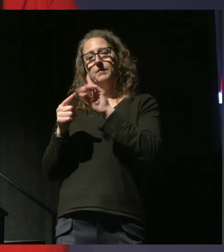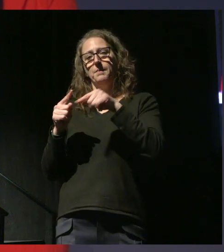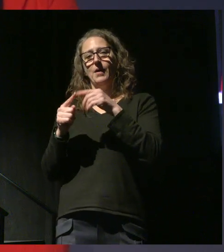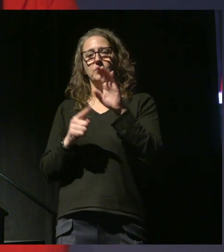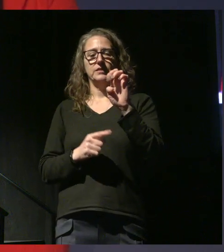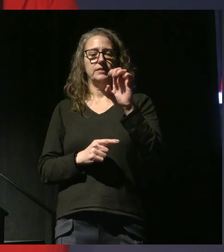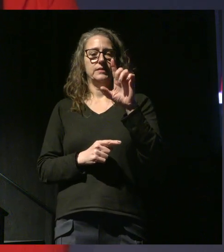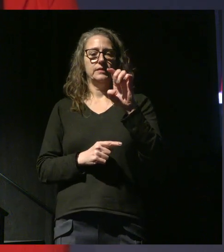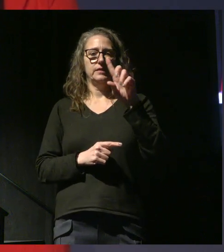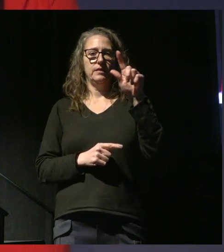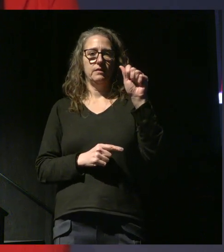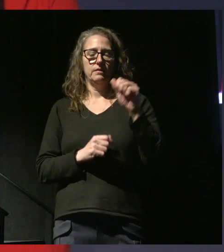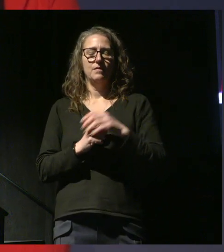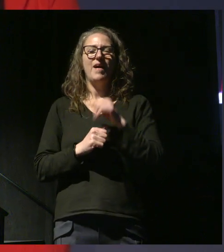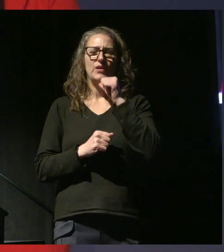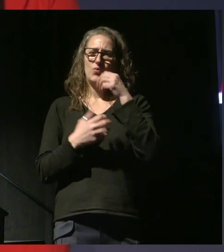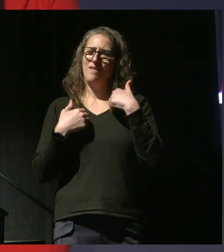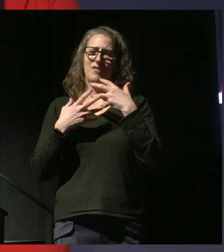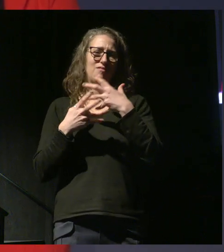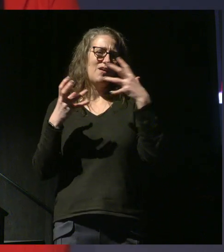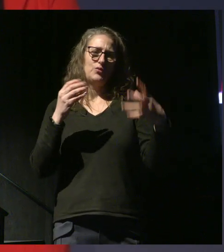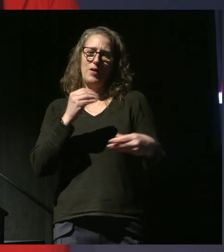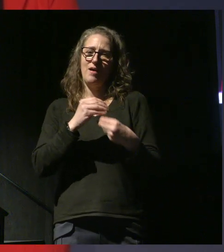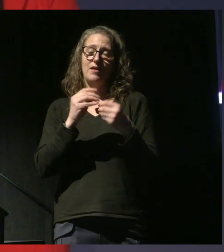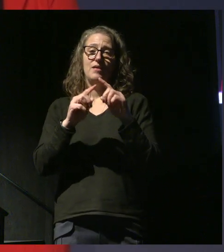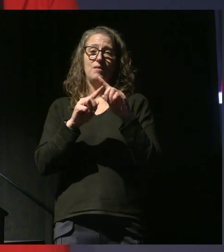I don't have too much to add, except that the loss